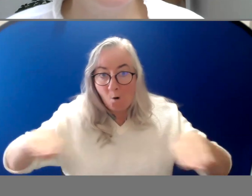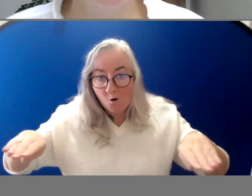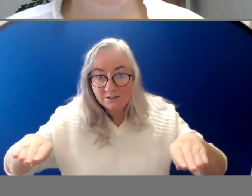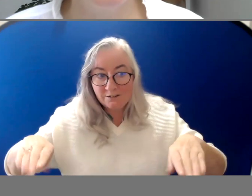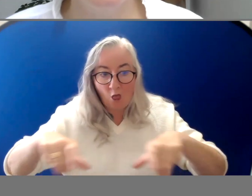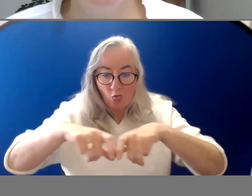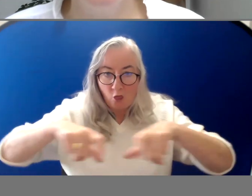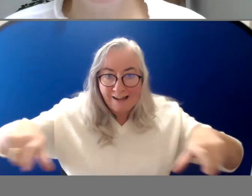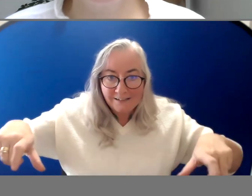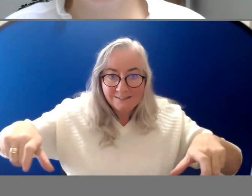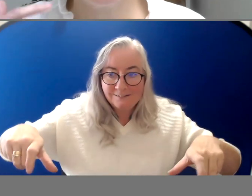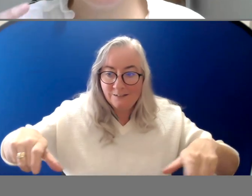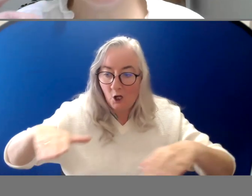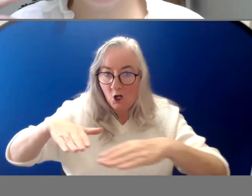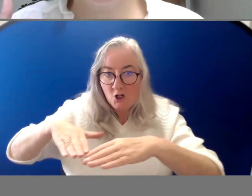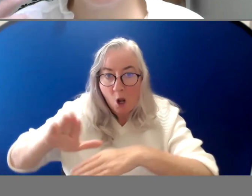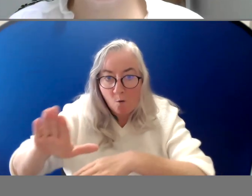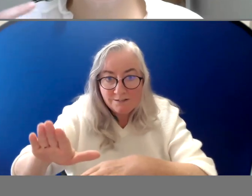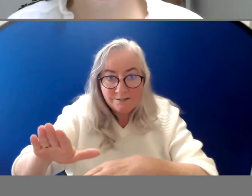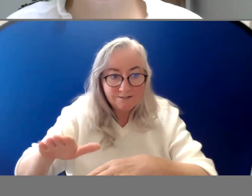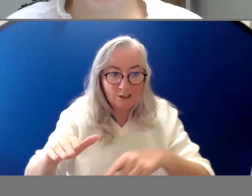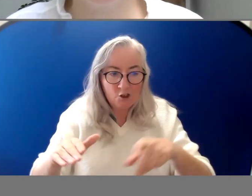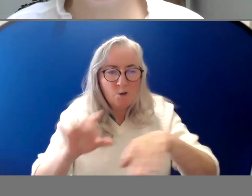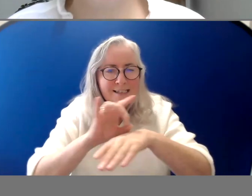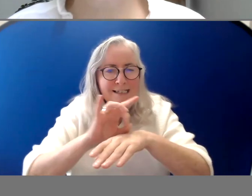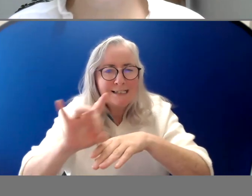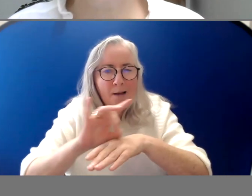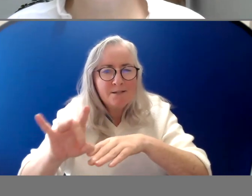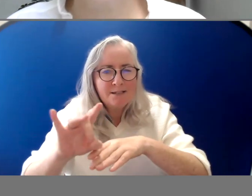what is a nosing so again just thinking about the types of materials that you're specifying